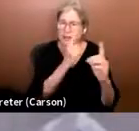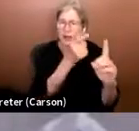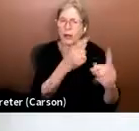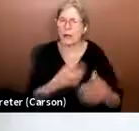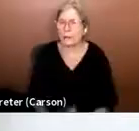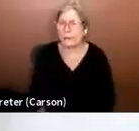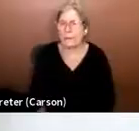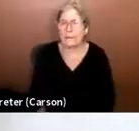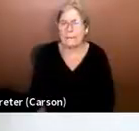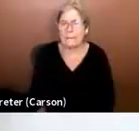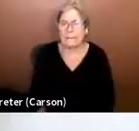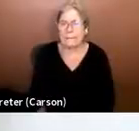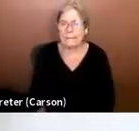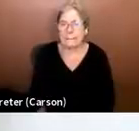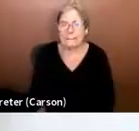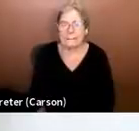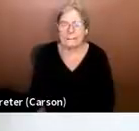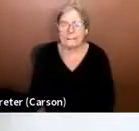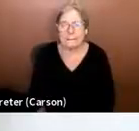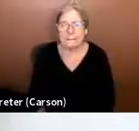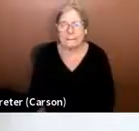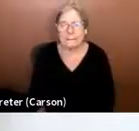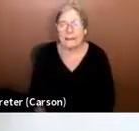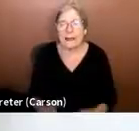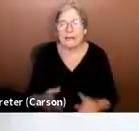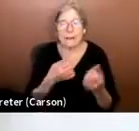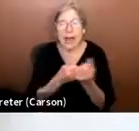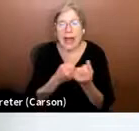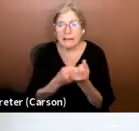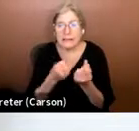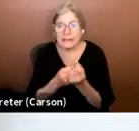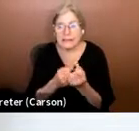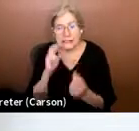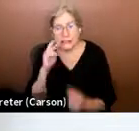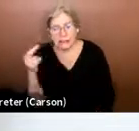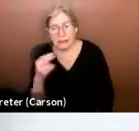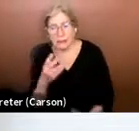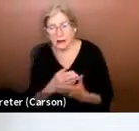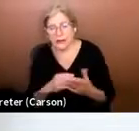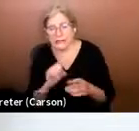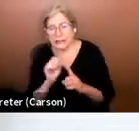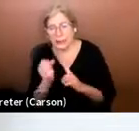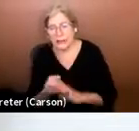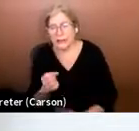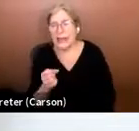Shifrin: Part of the situation even when we